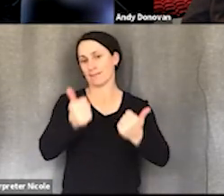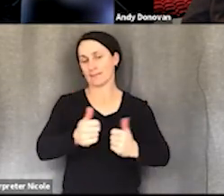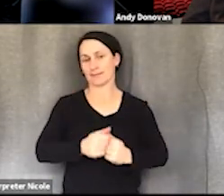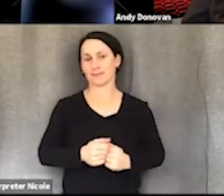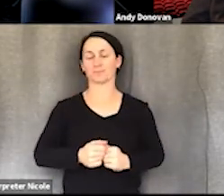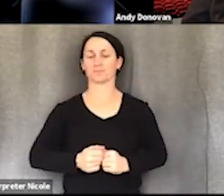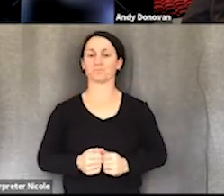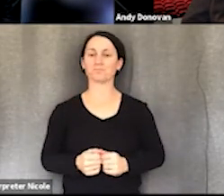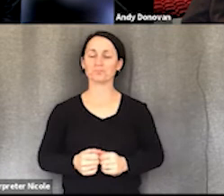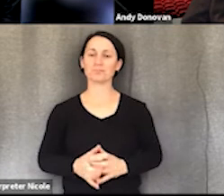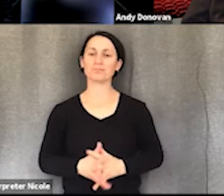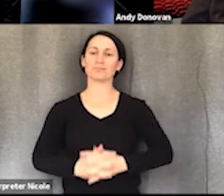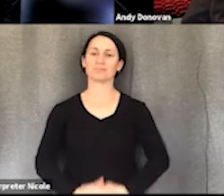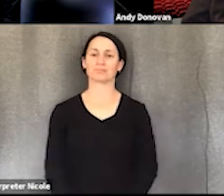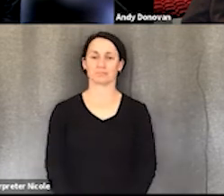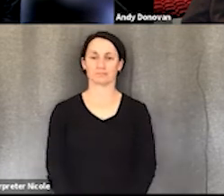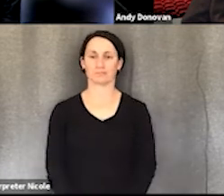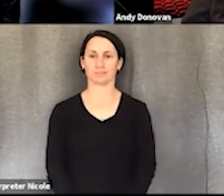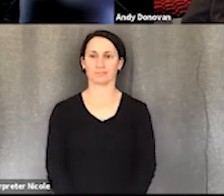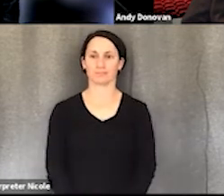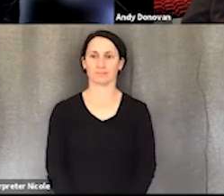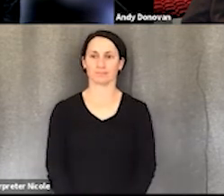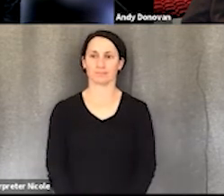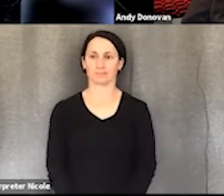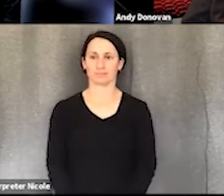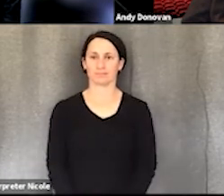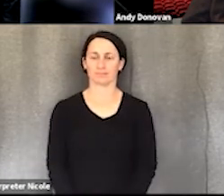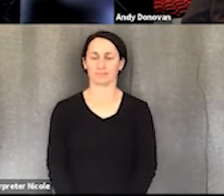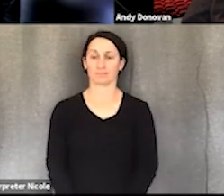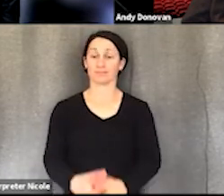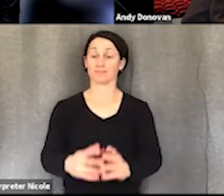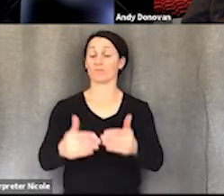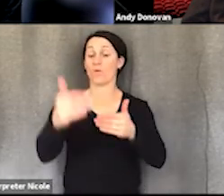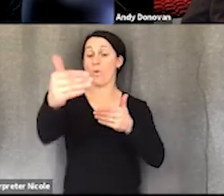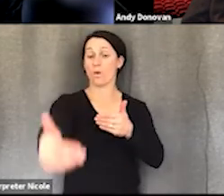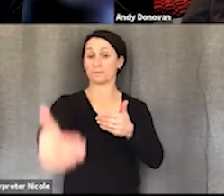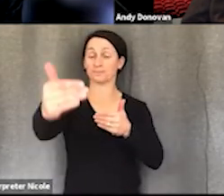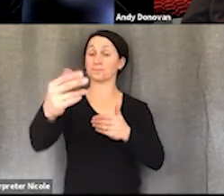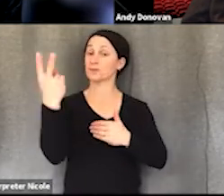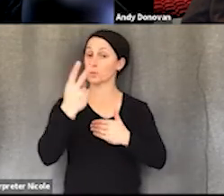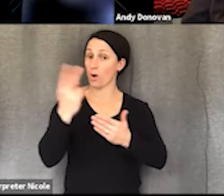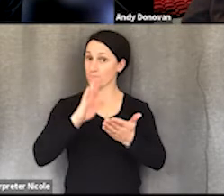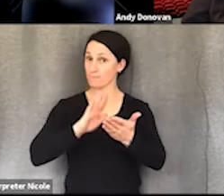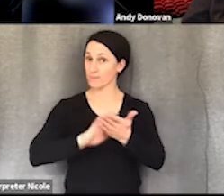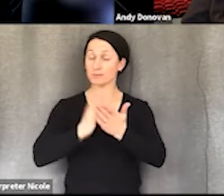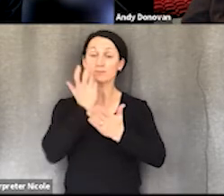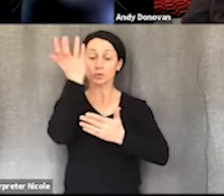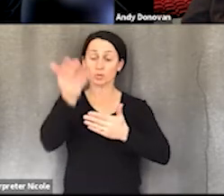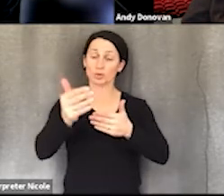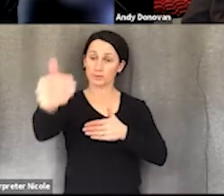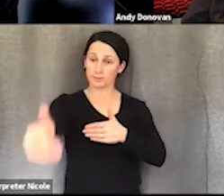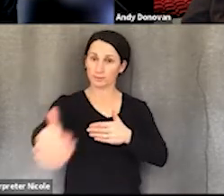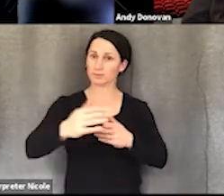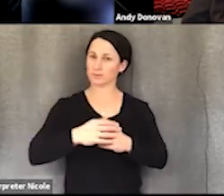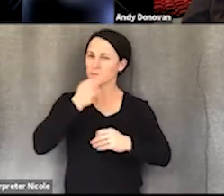Alright, so, in terms of the next 12 months, we did ask audiences questions about content,